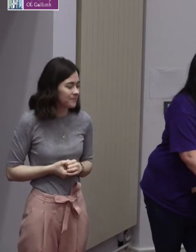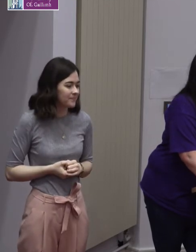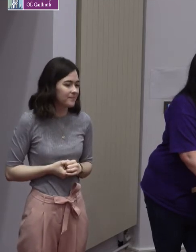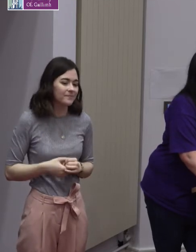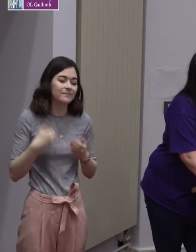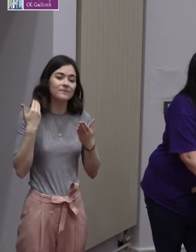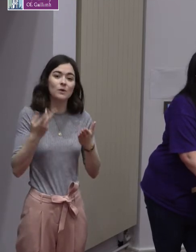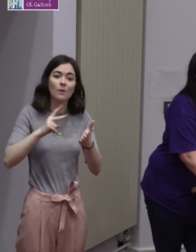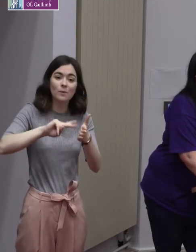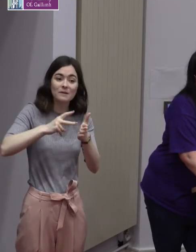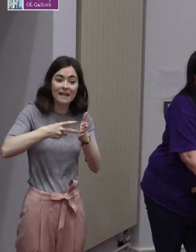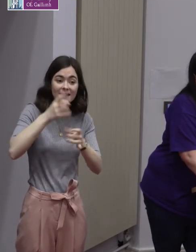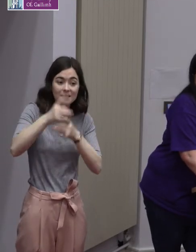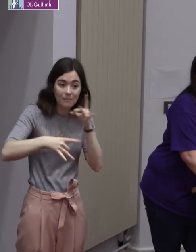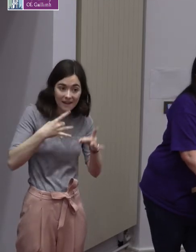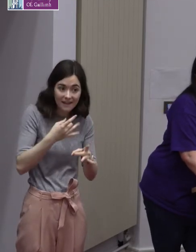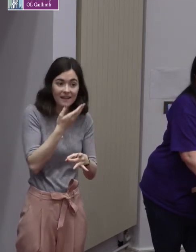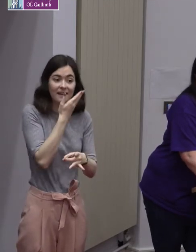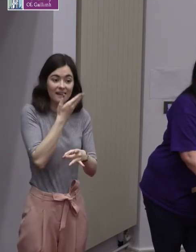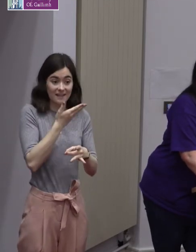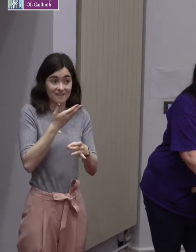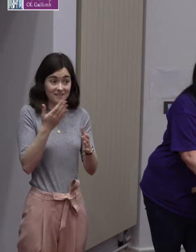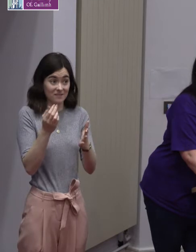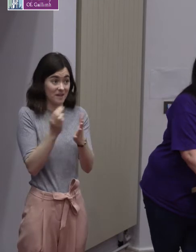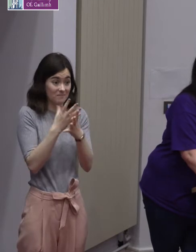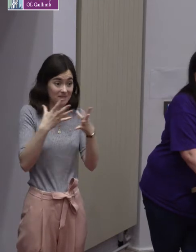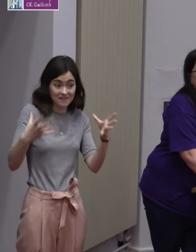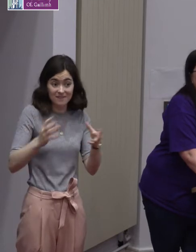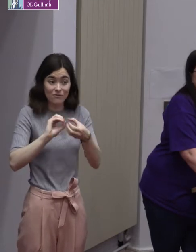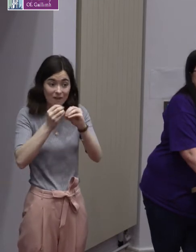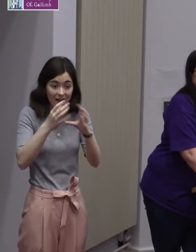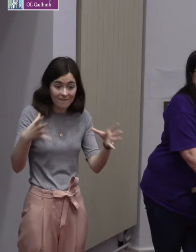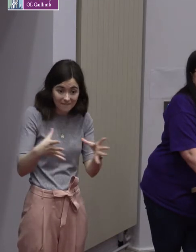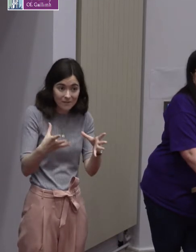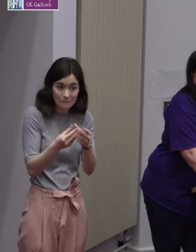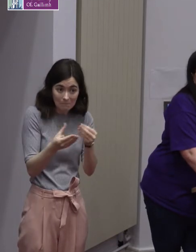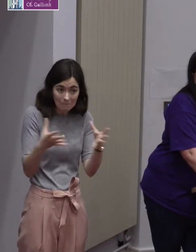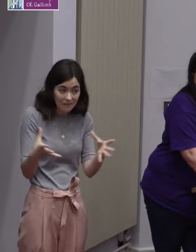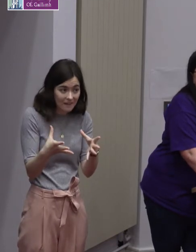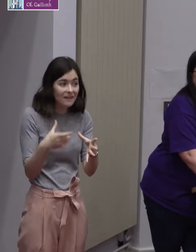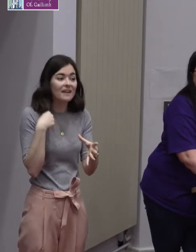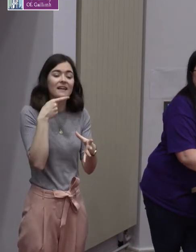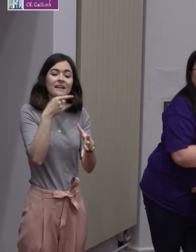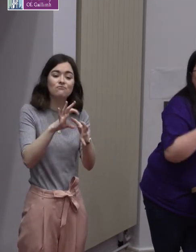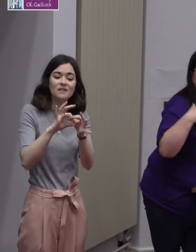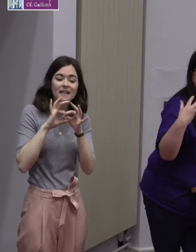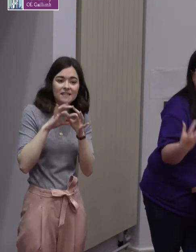What we are planning to make as a piece of art, craft, in relation to the idea of the